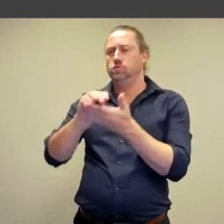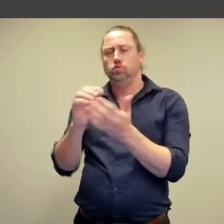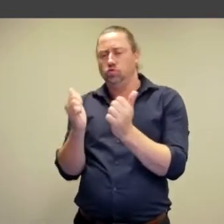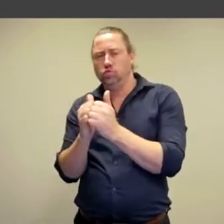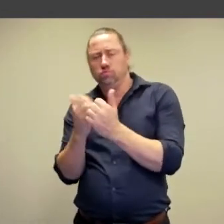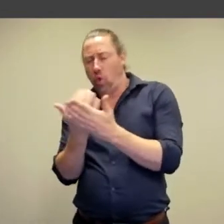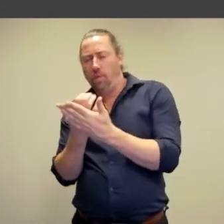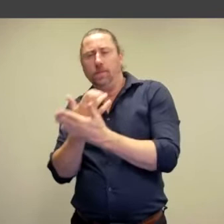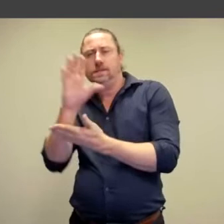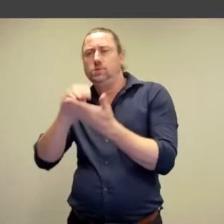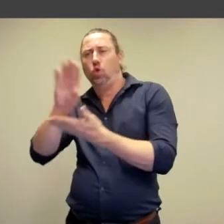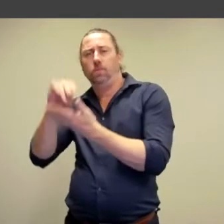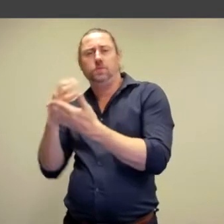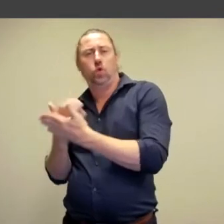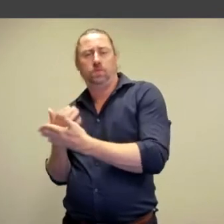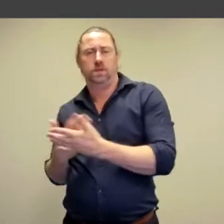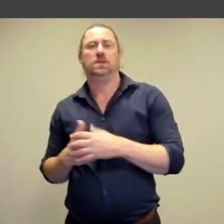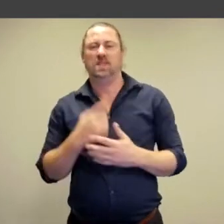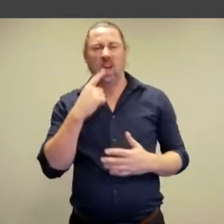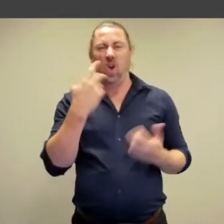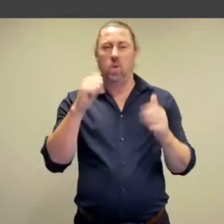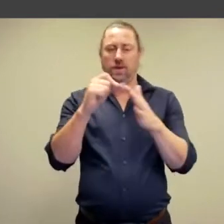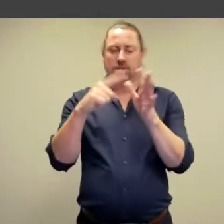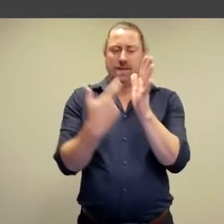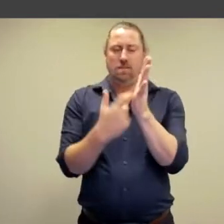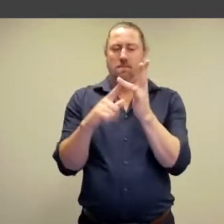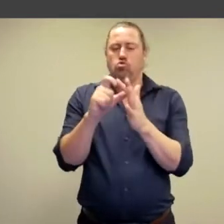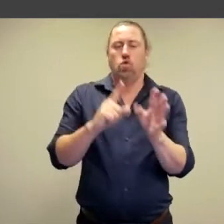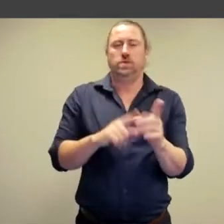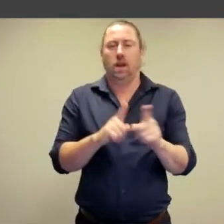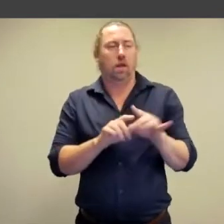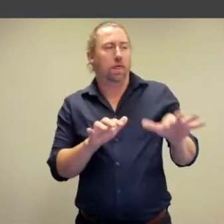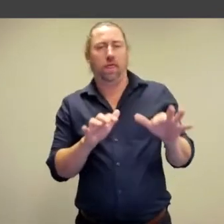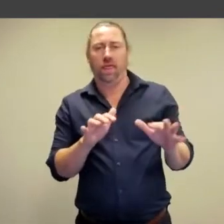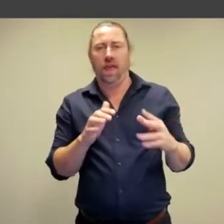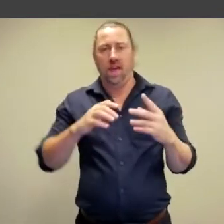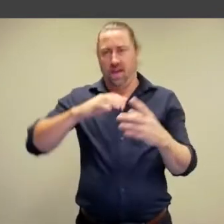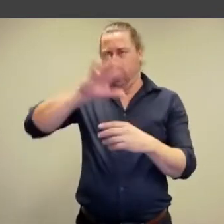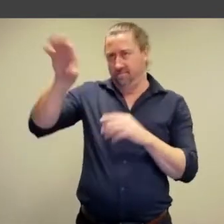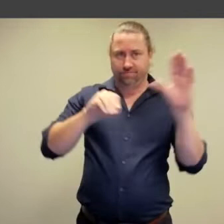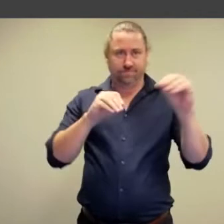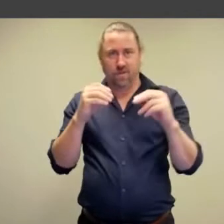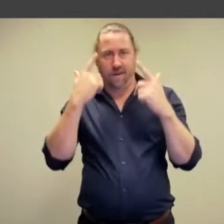So here, she's using parody to play with these two forms, one of